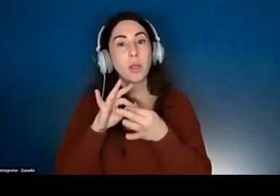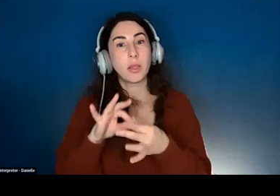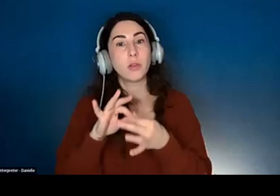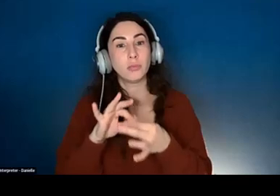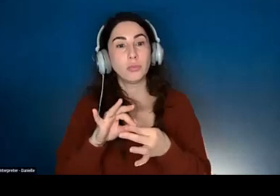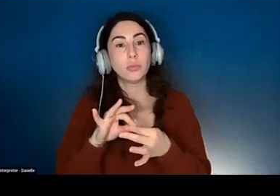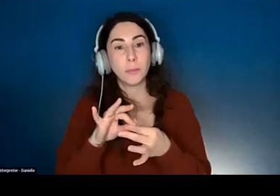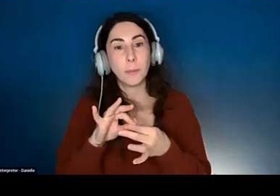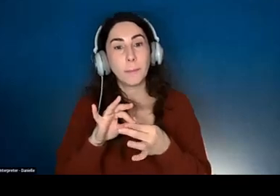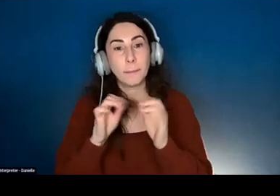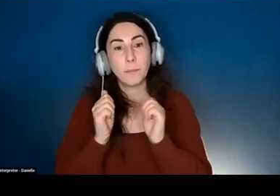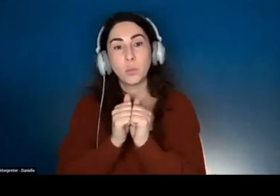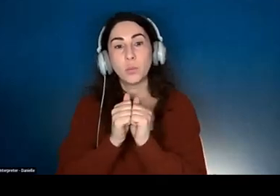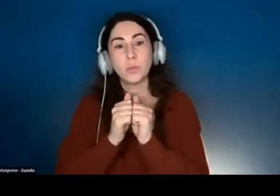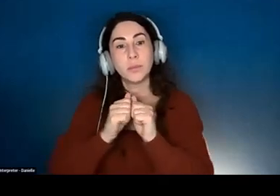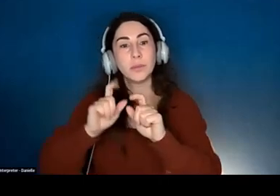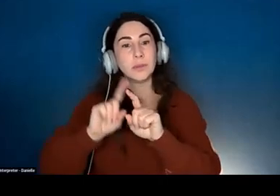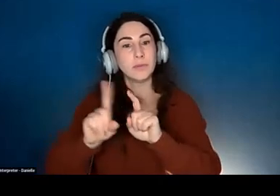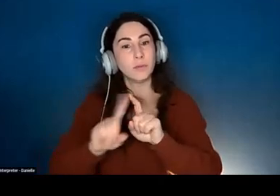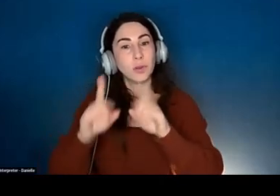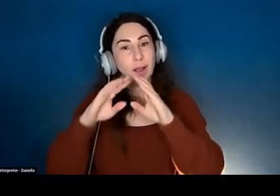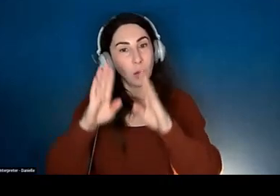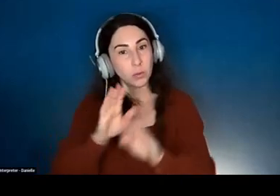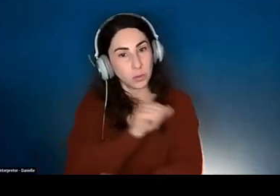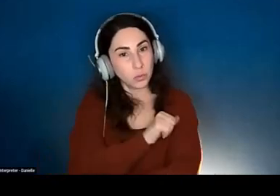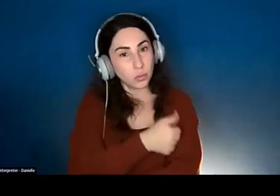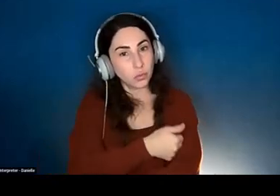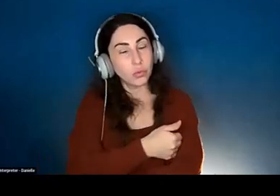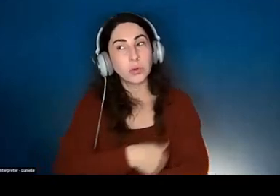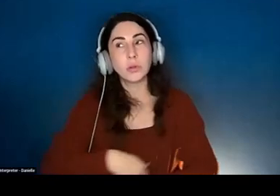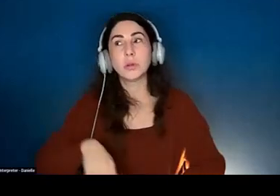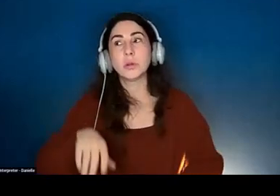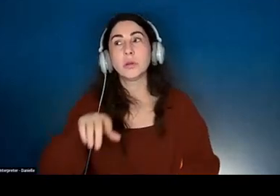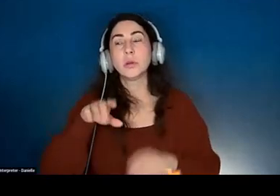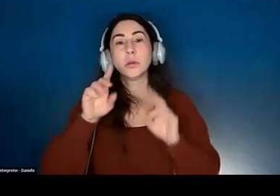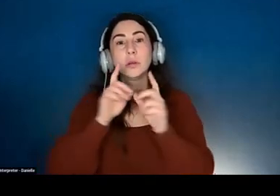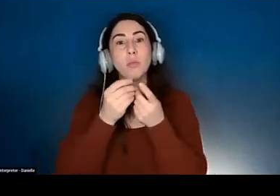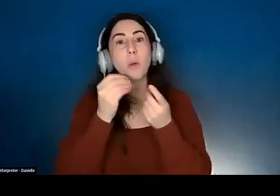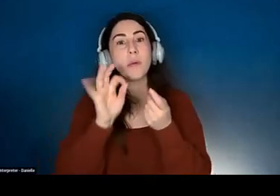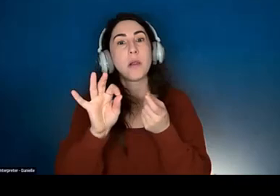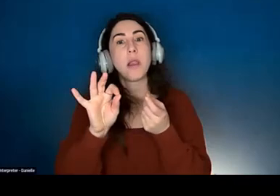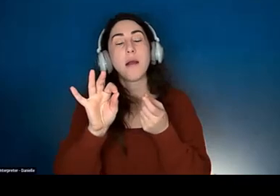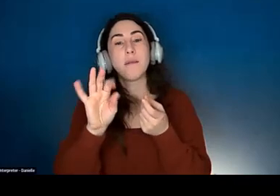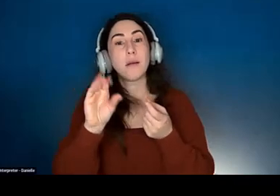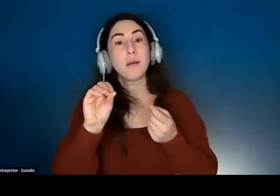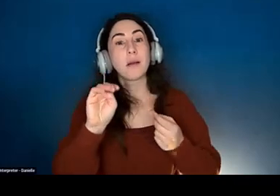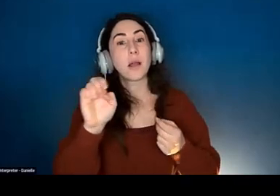some of the different housing authorities, with our Department of Commerce to learn more about who's coming